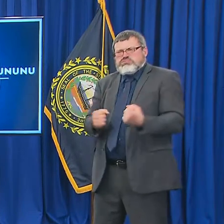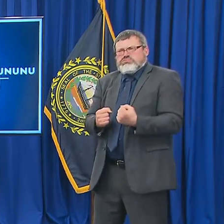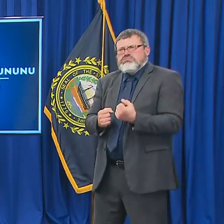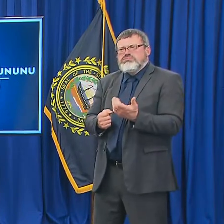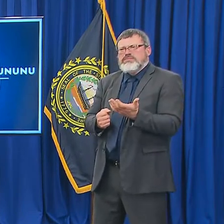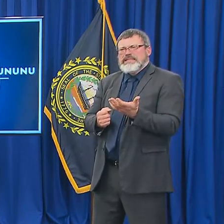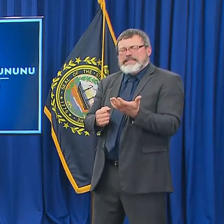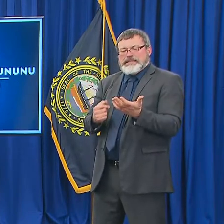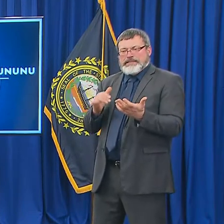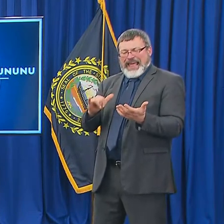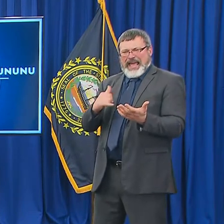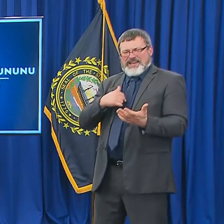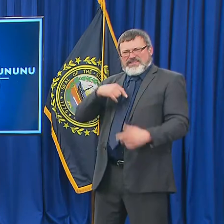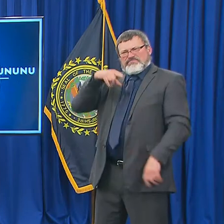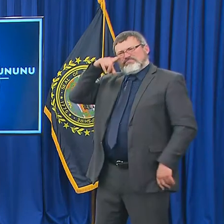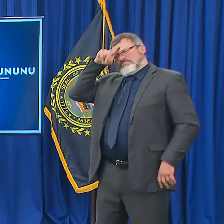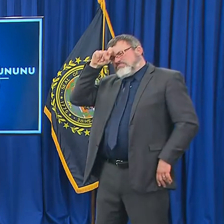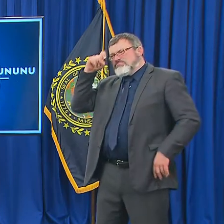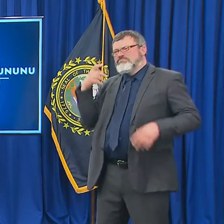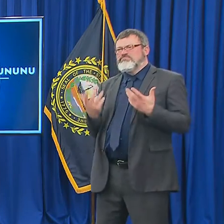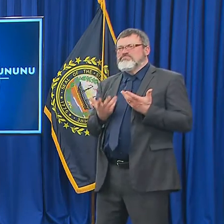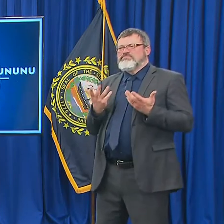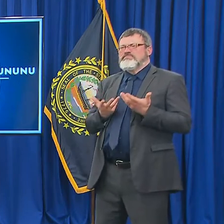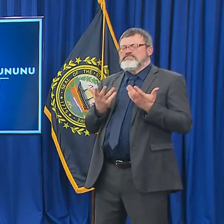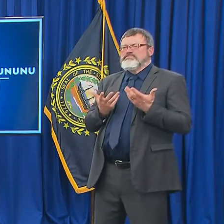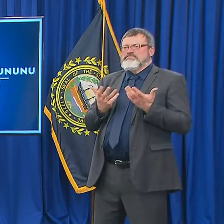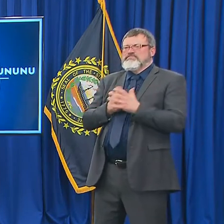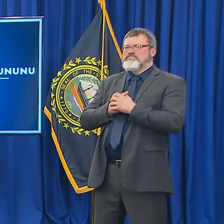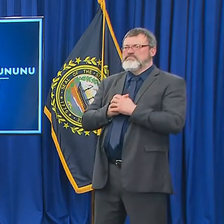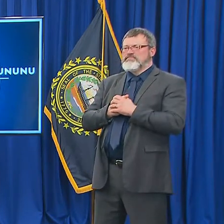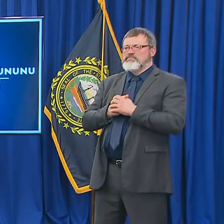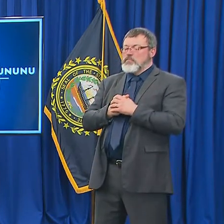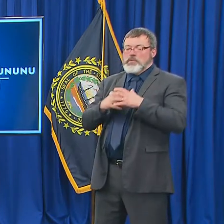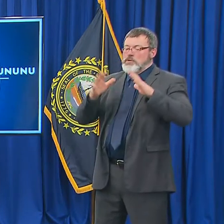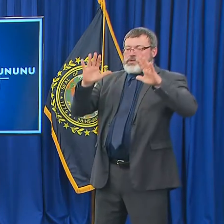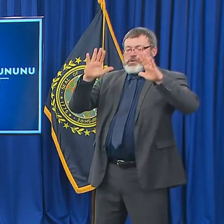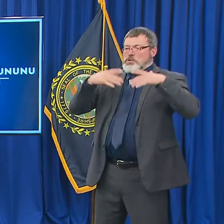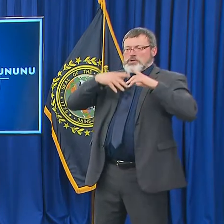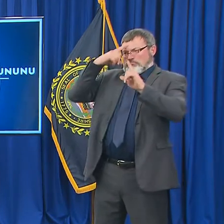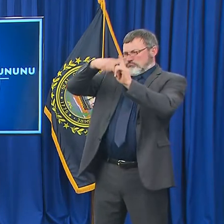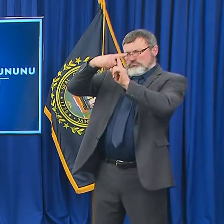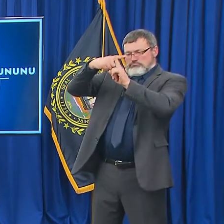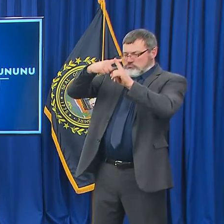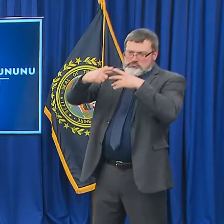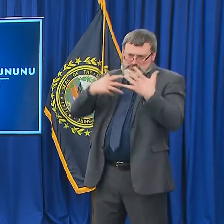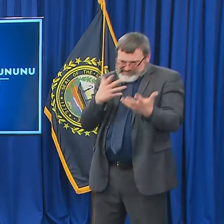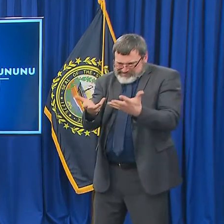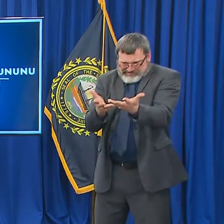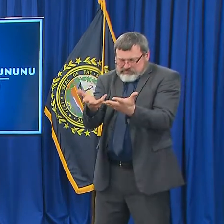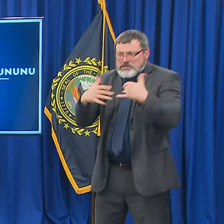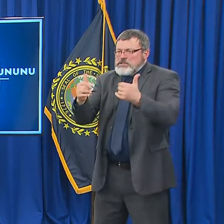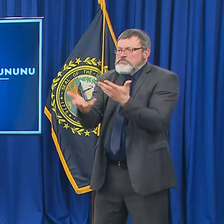to be successful. Why Manchester doesn't want to participate. That's that's on them. But the state is there and we'll pick up the pieces